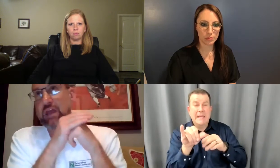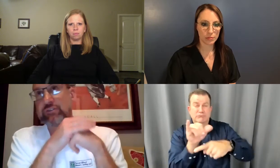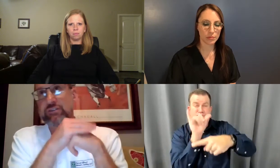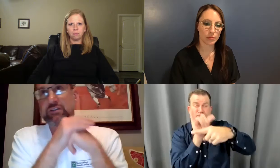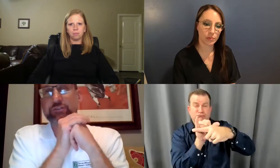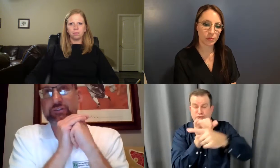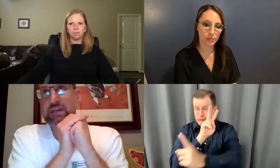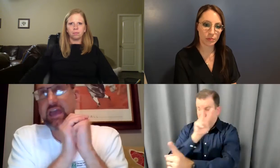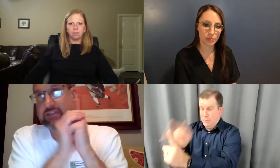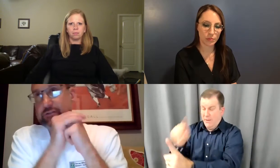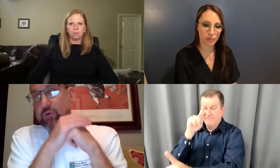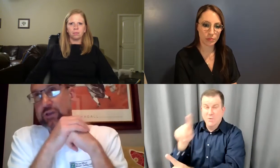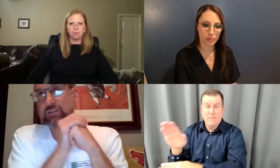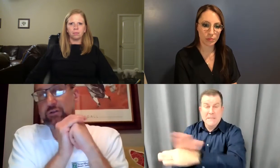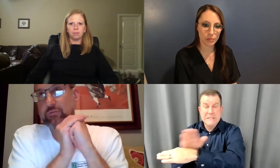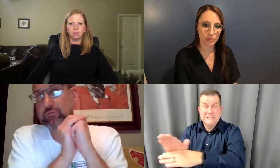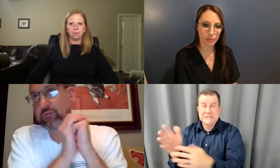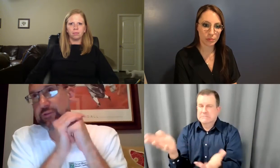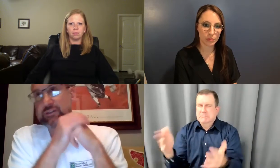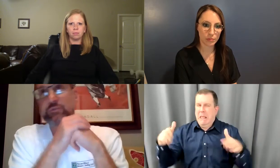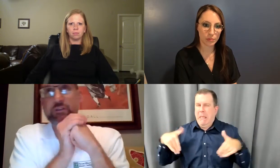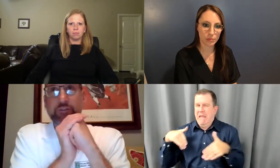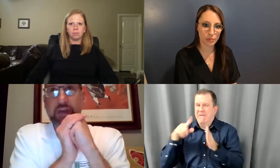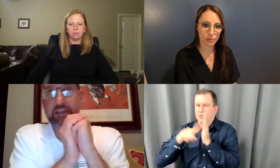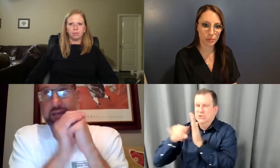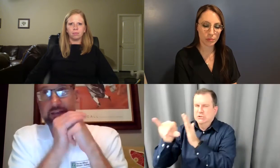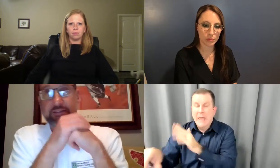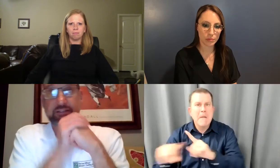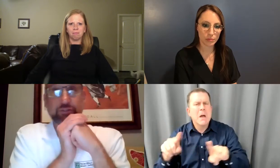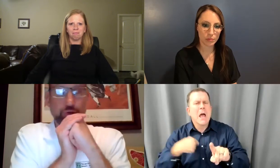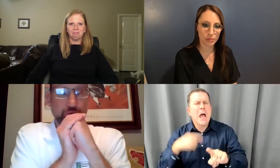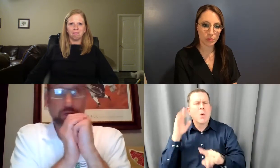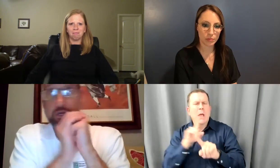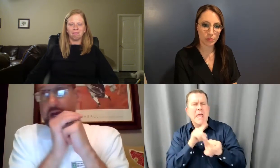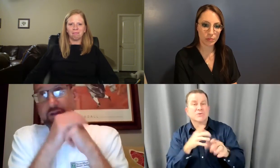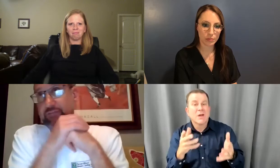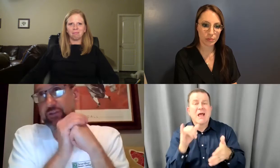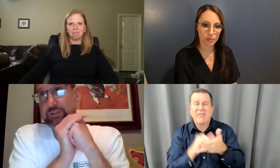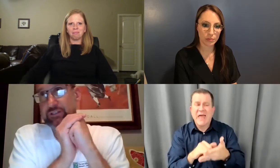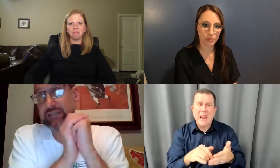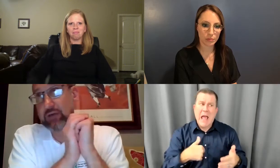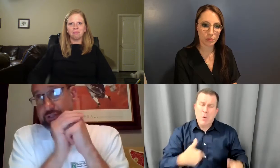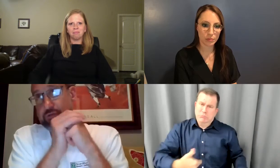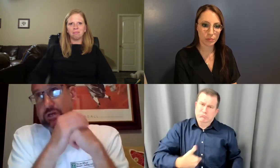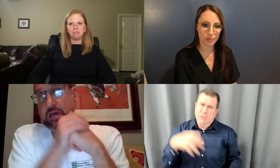but I'll just answer the question from the assumption that, that is indeed true. I don't have any reason to doubt you.